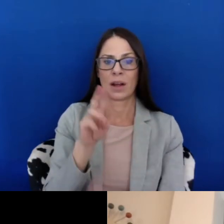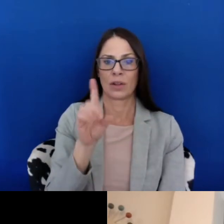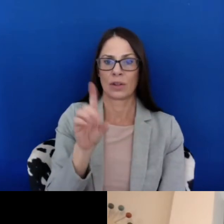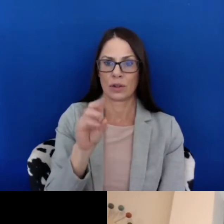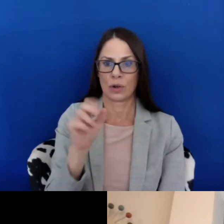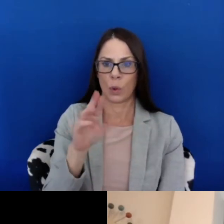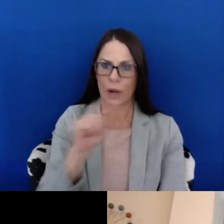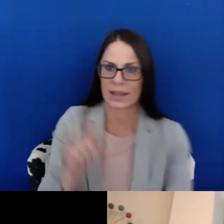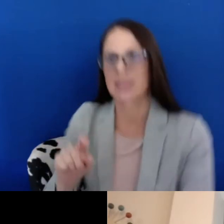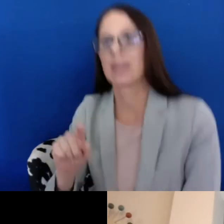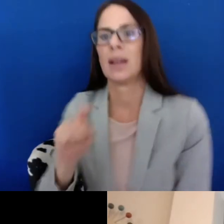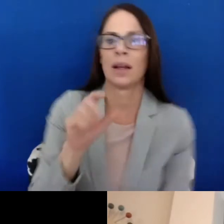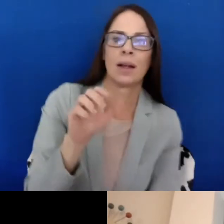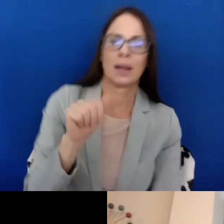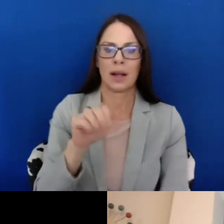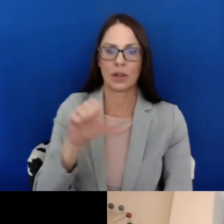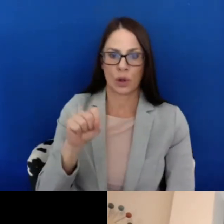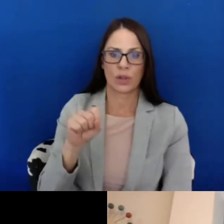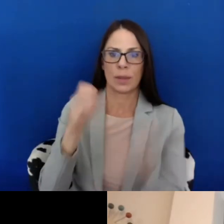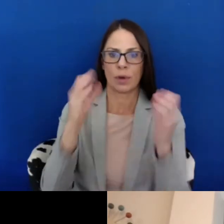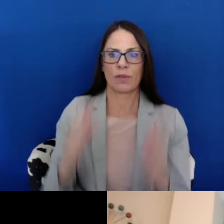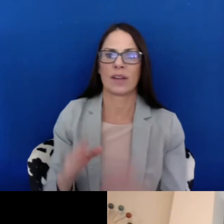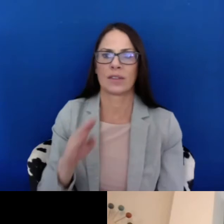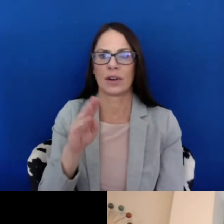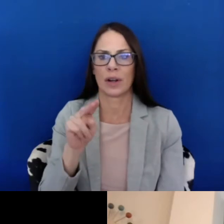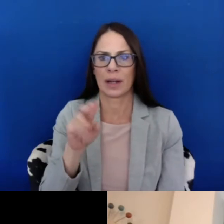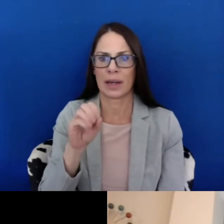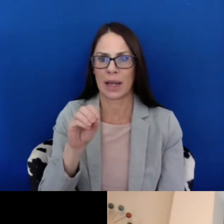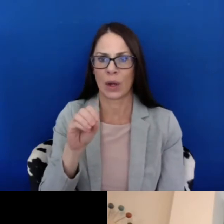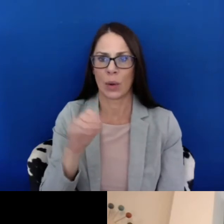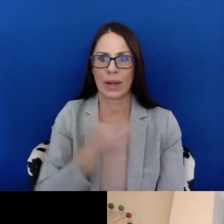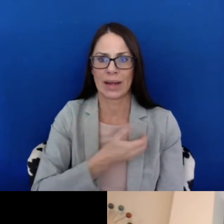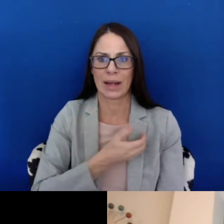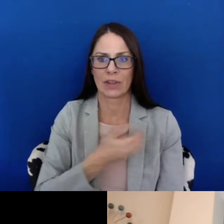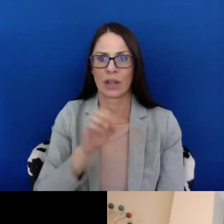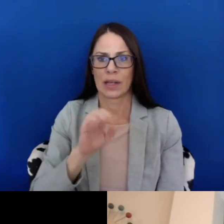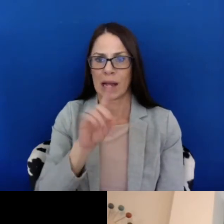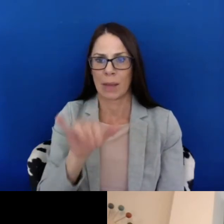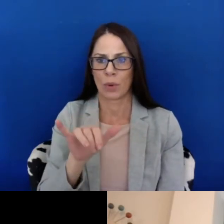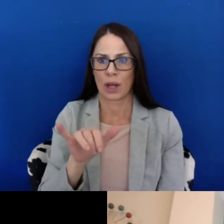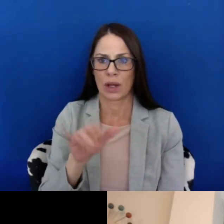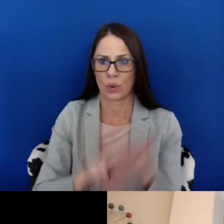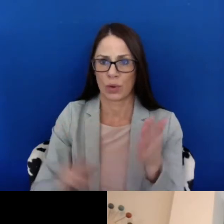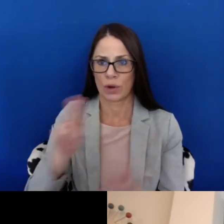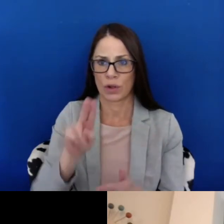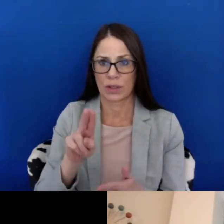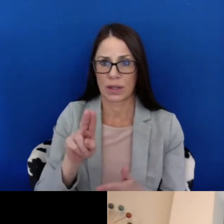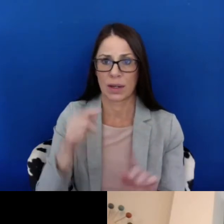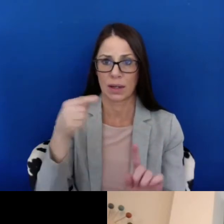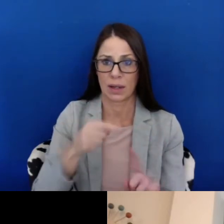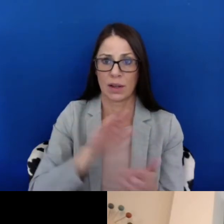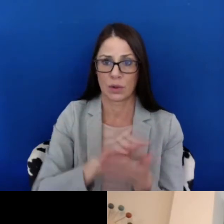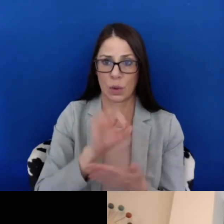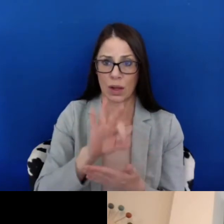of Pediatrics in neonatology at Emory University at the School of Medicine at Emory University.